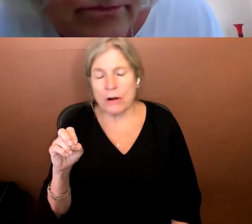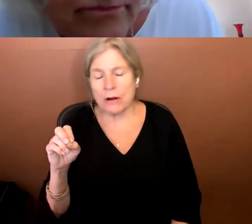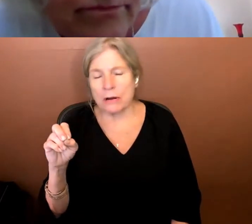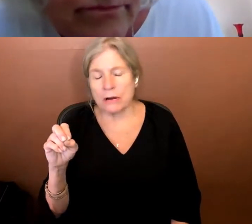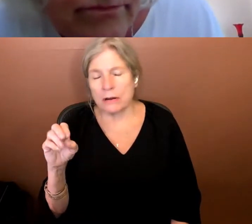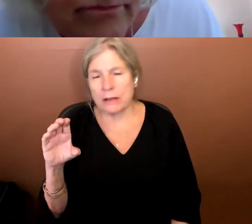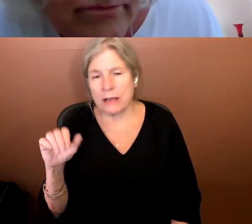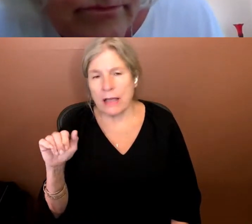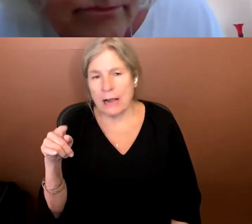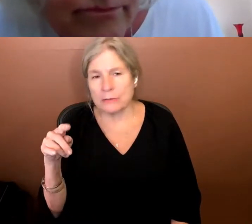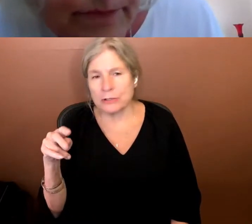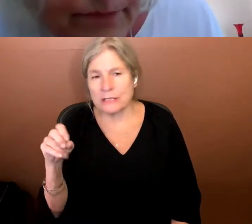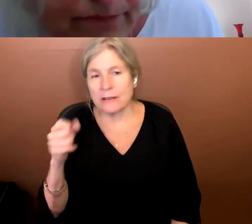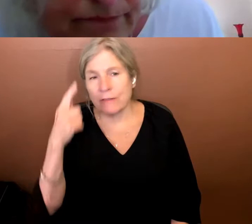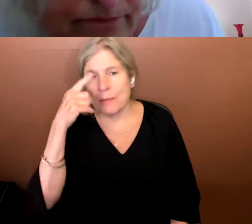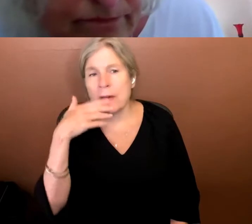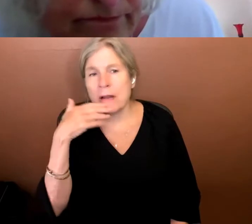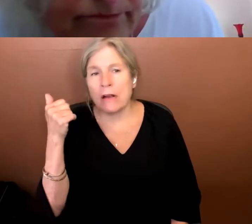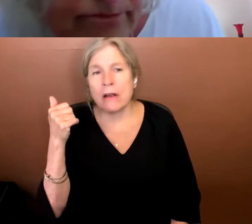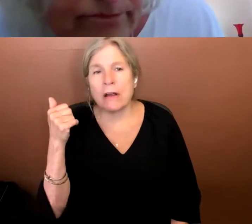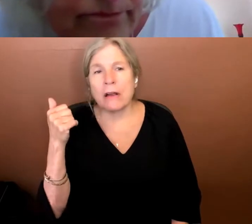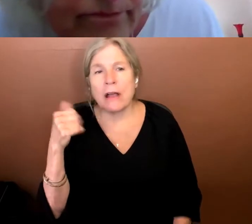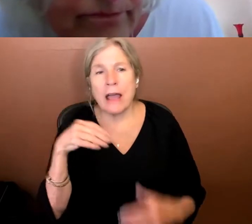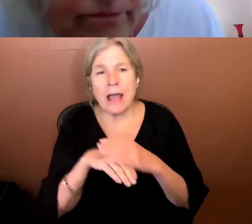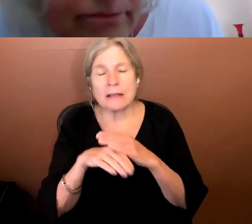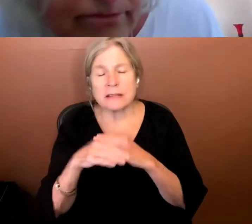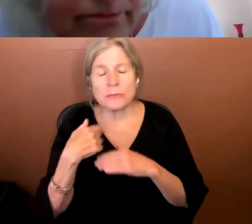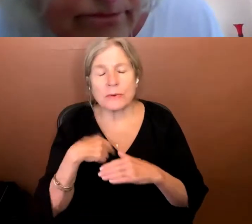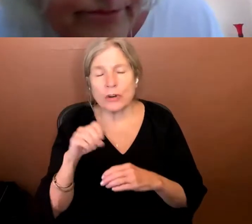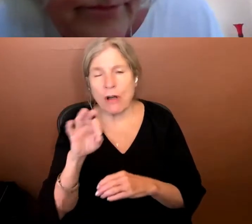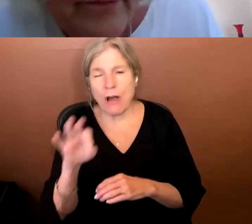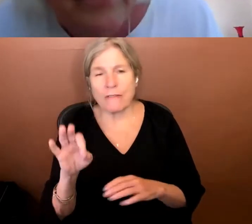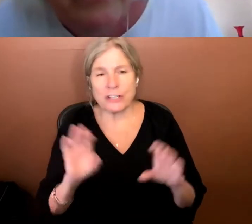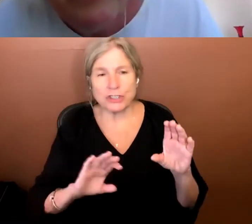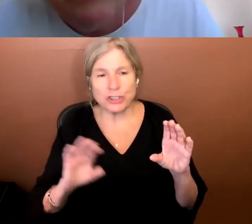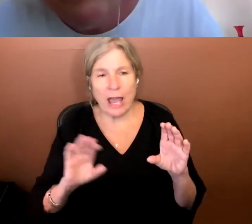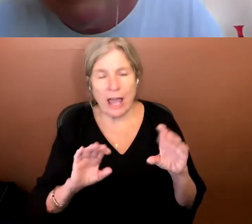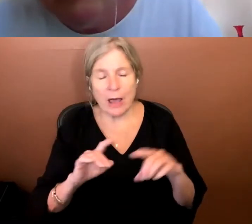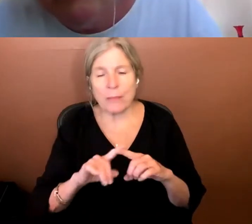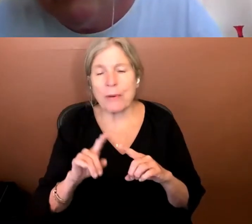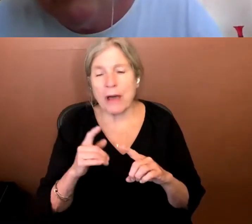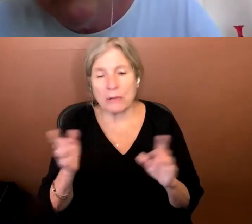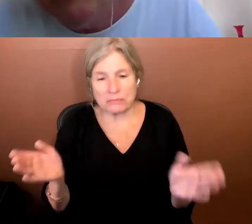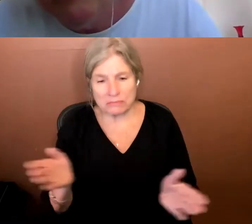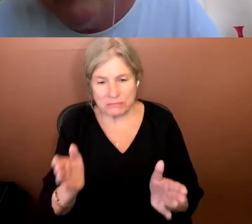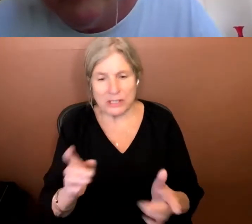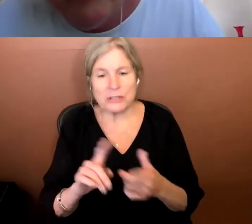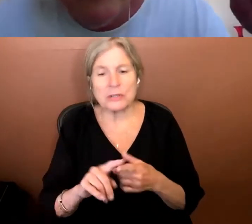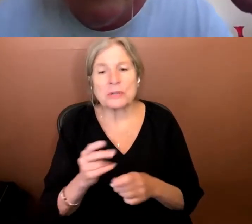For better access we've turned off the chat today. However, we encourage you to use the Q&A box as if it's a chat room. You can pose